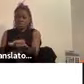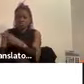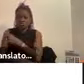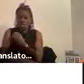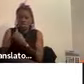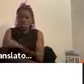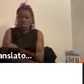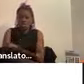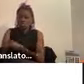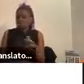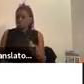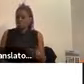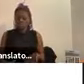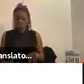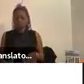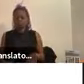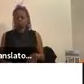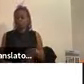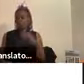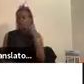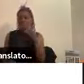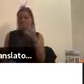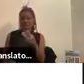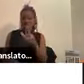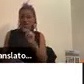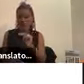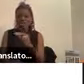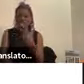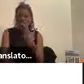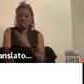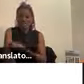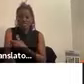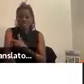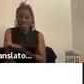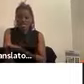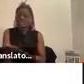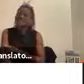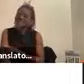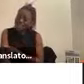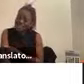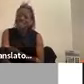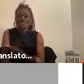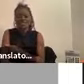as compared to if you're unvaccinated and become infected with covid-19.